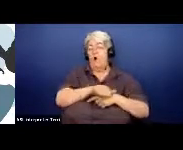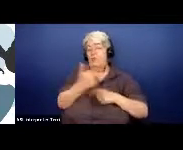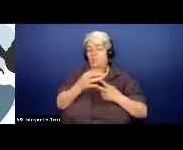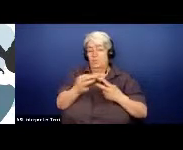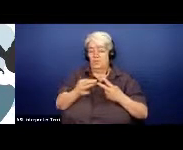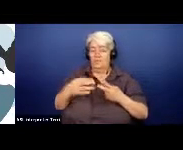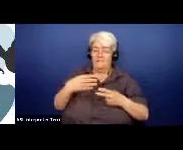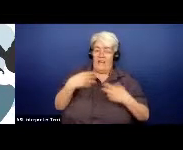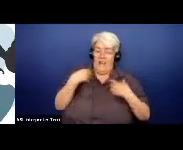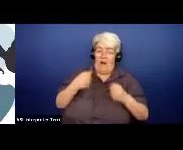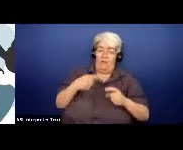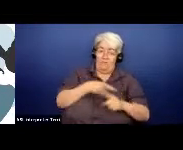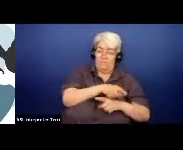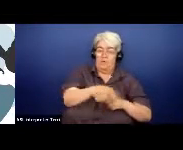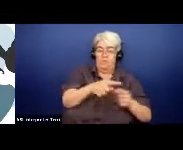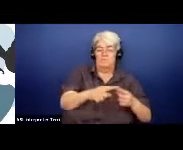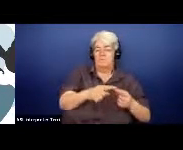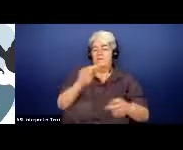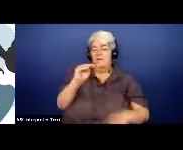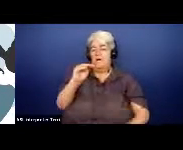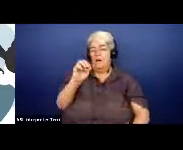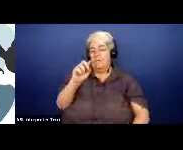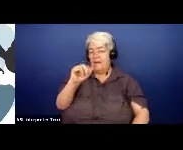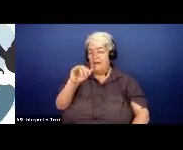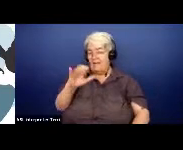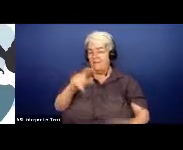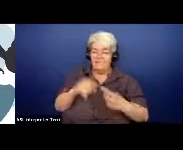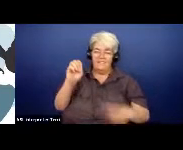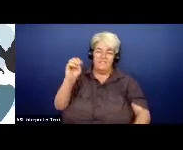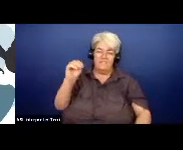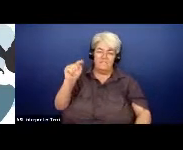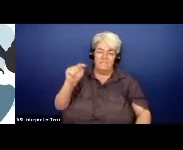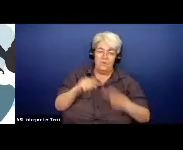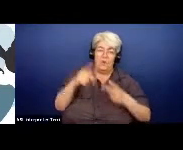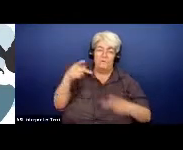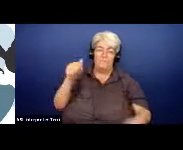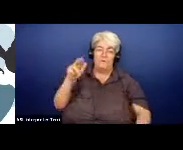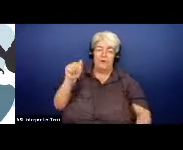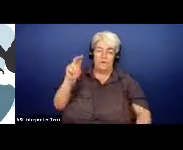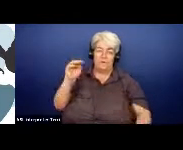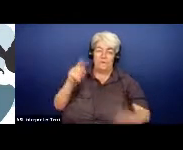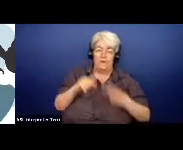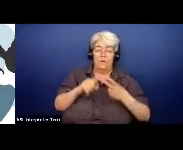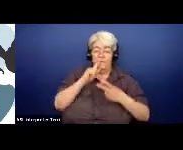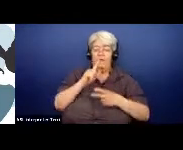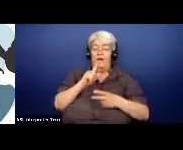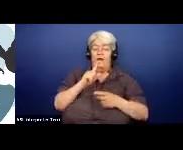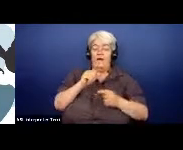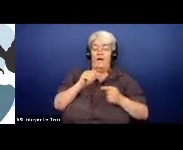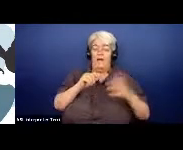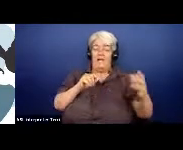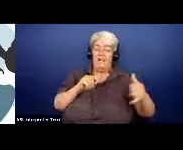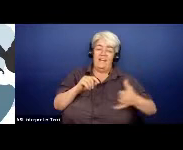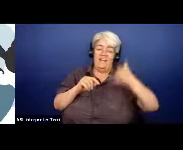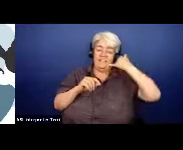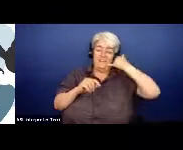to be a medic either EMT and clinical responser